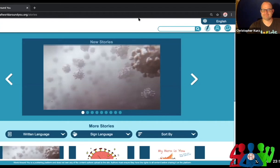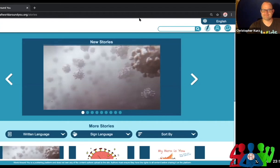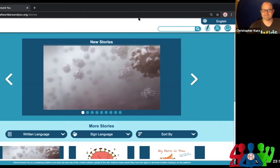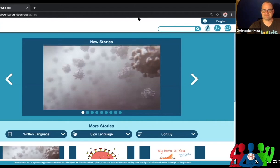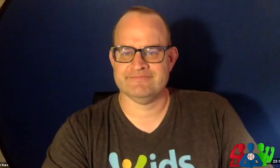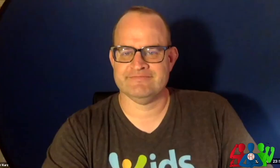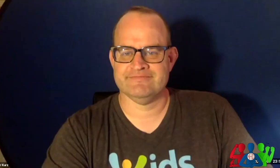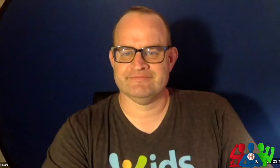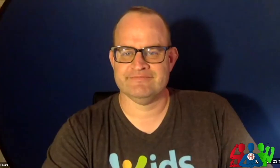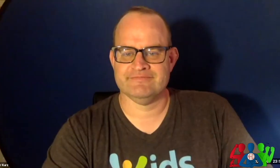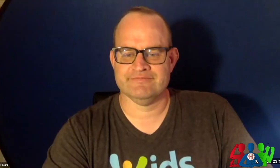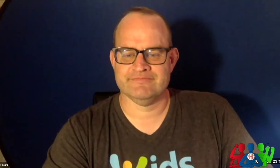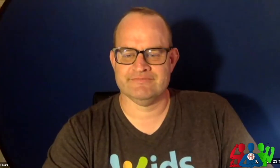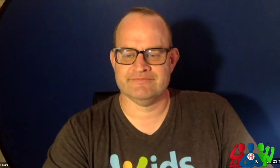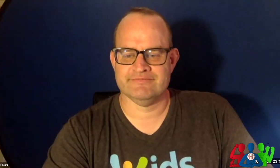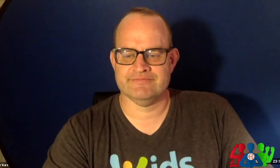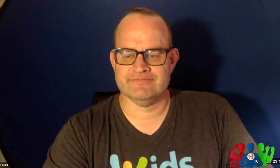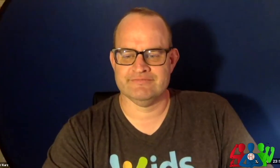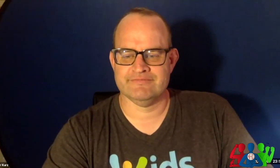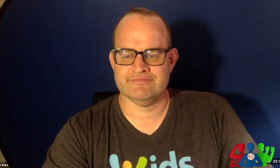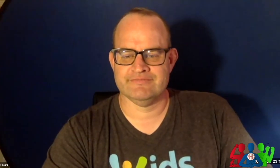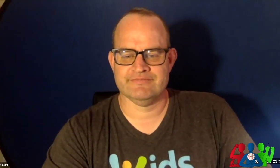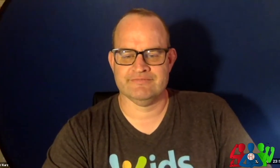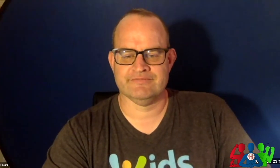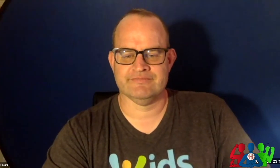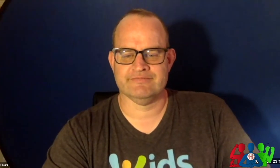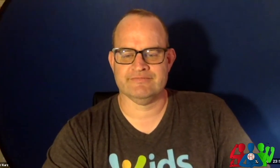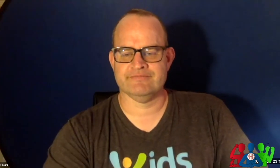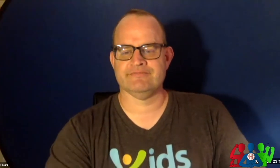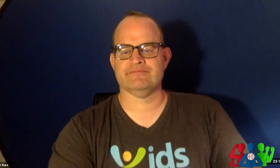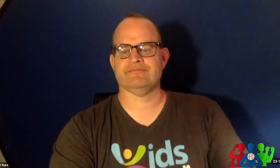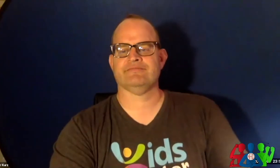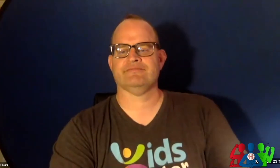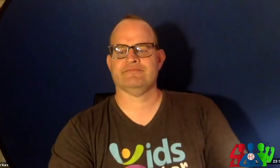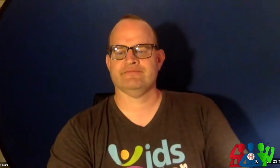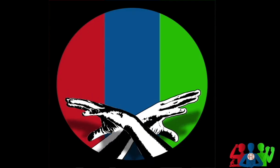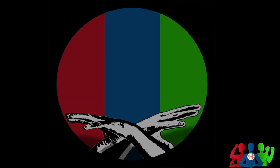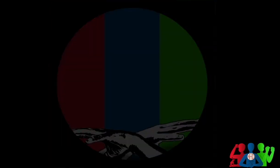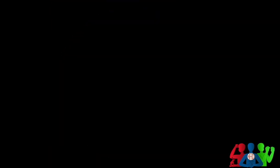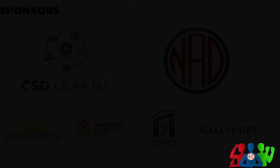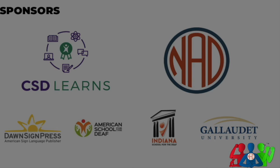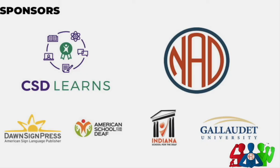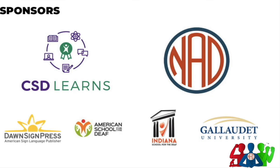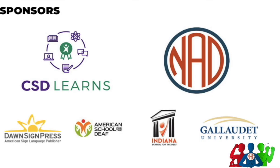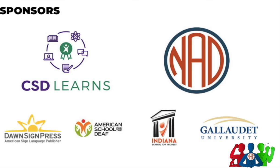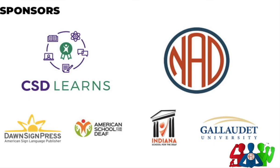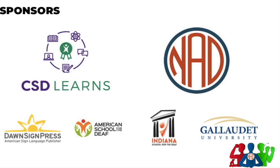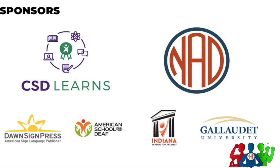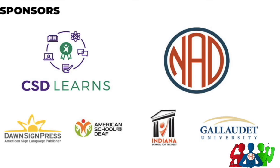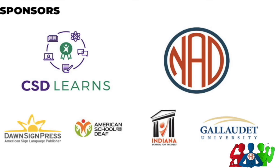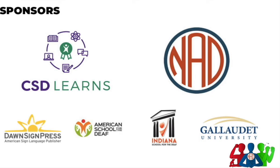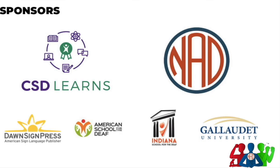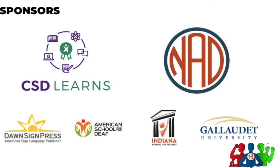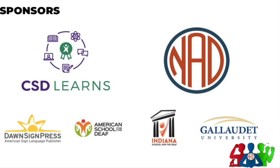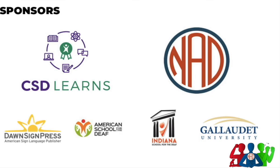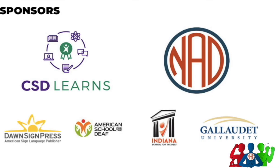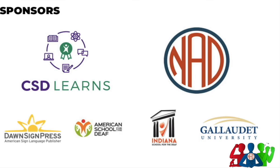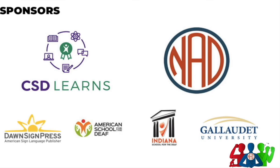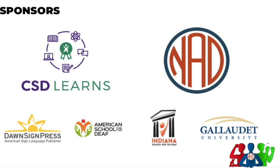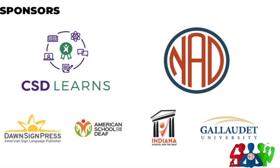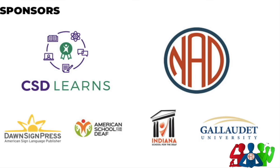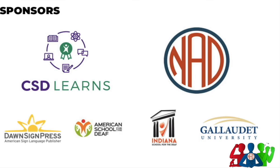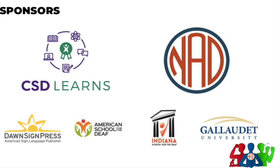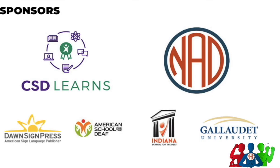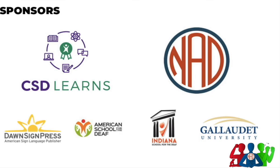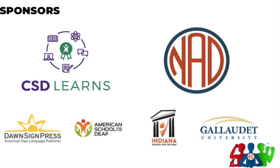With any questions please be in touch.